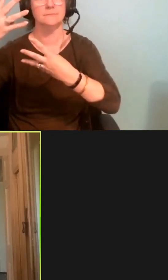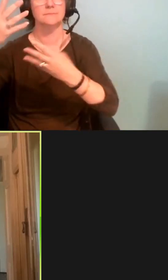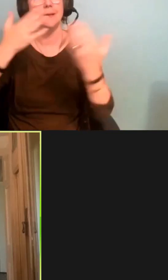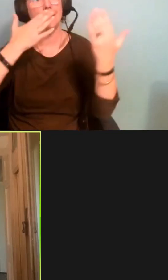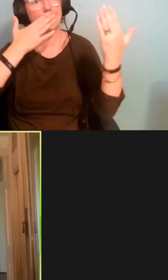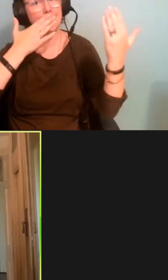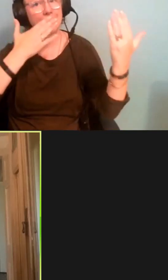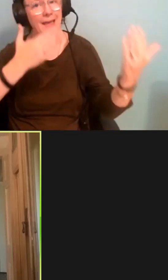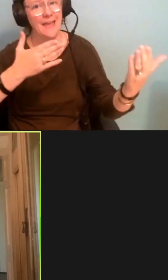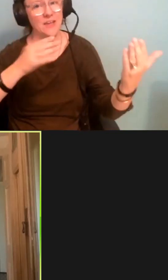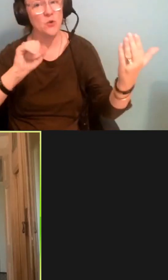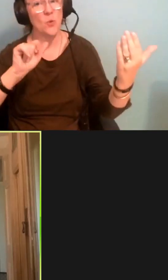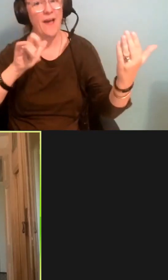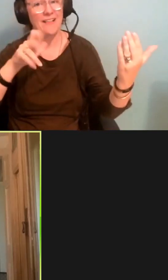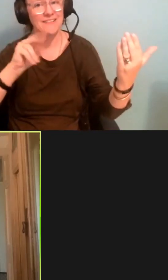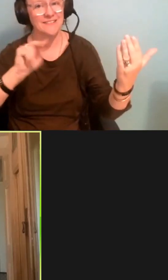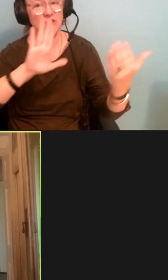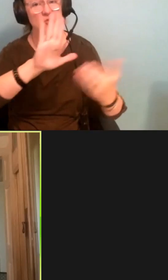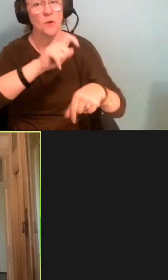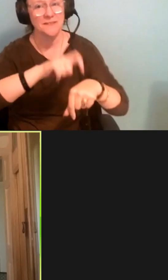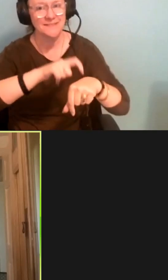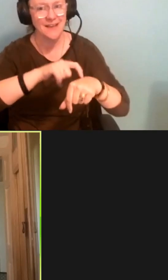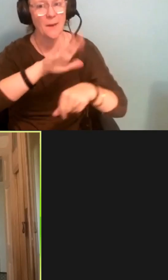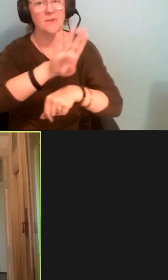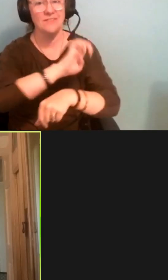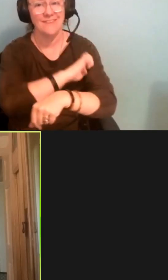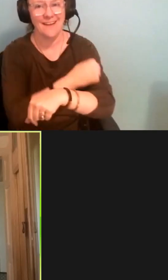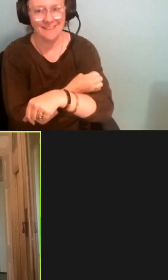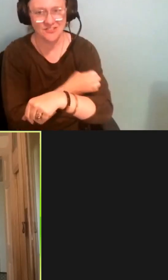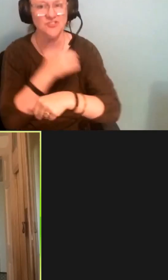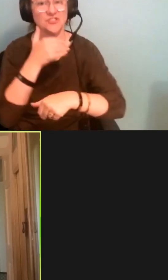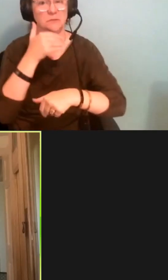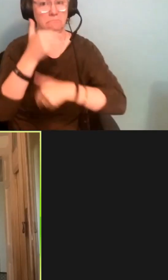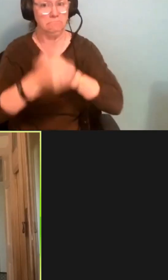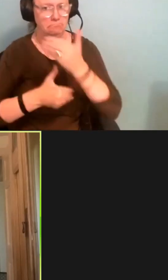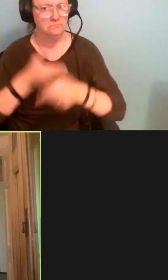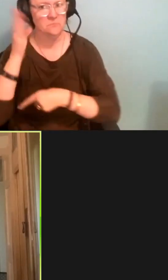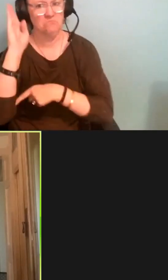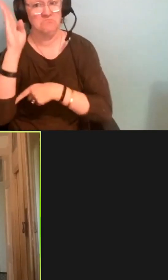Allison for all the time you put into preparing your presentation for us and